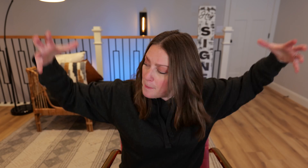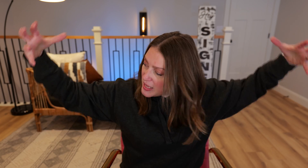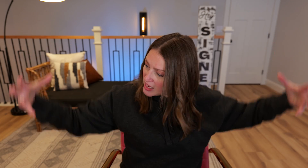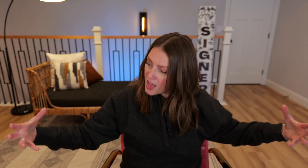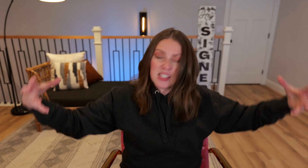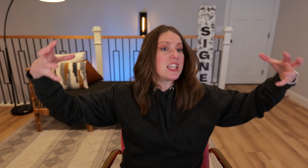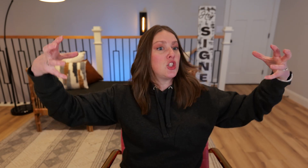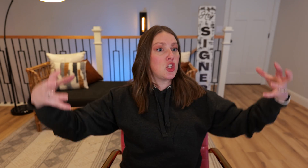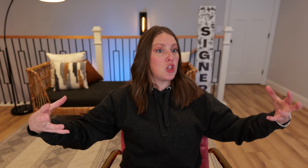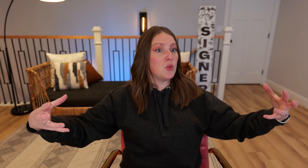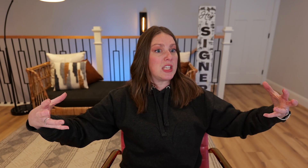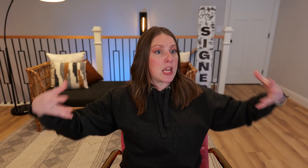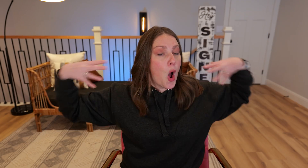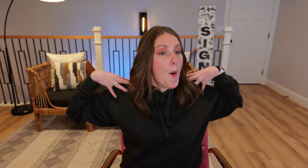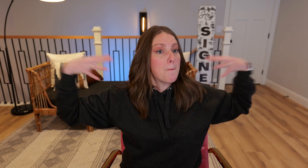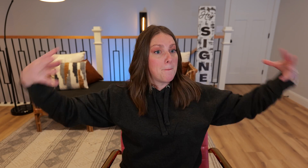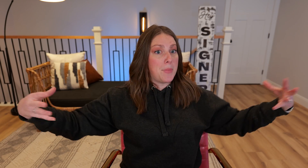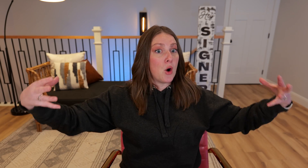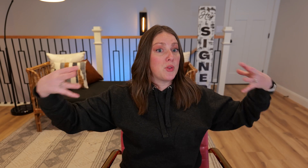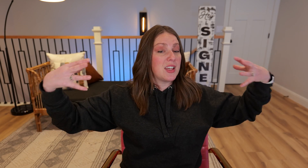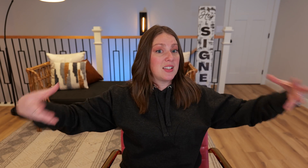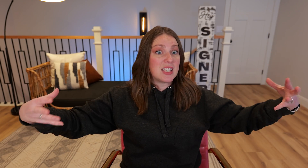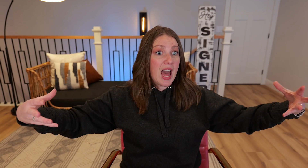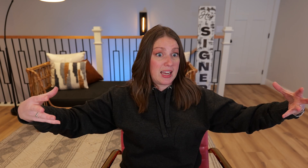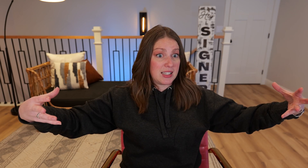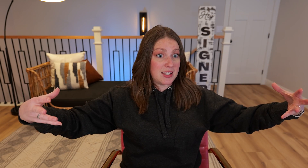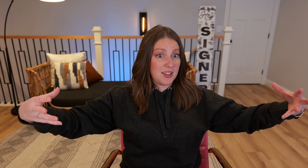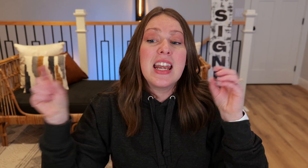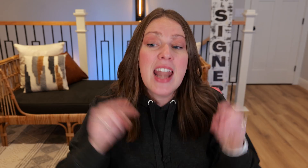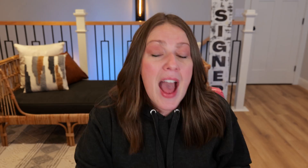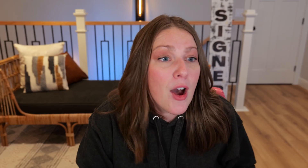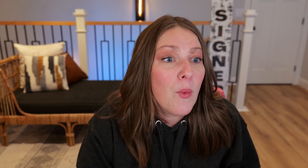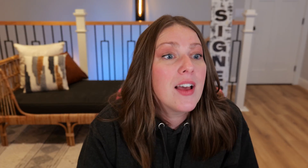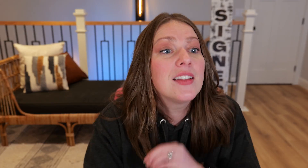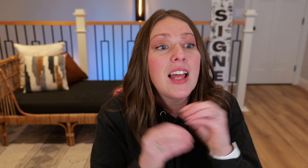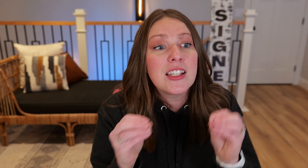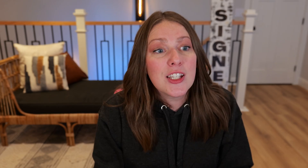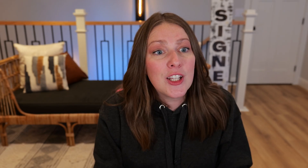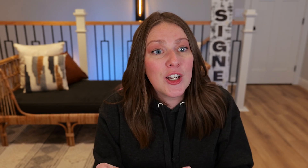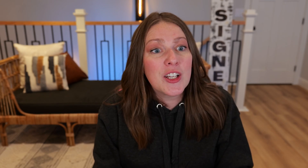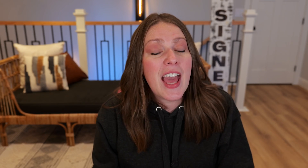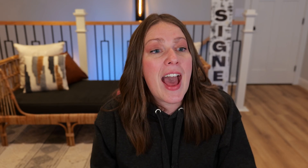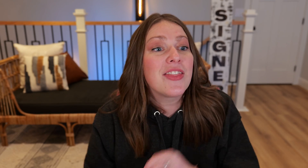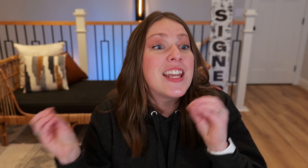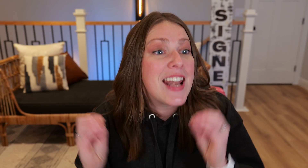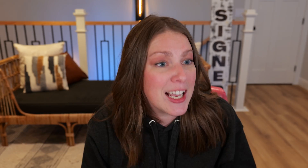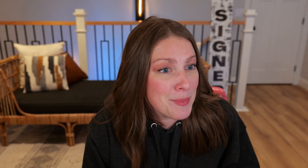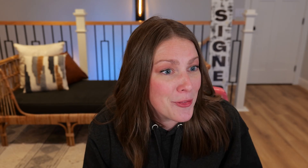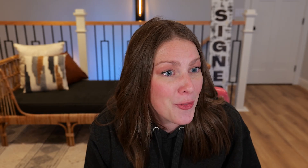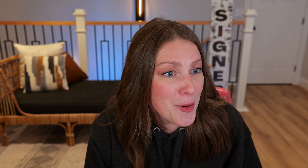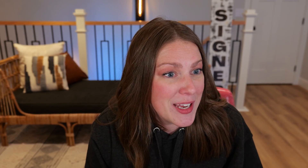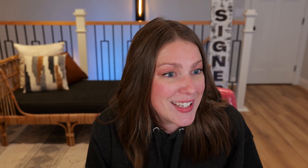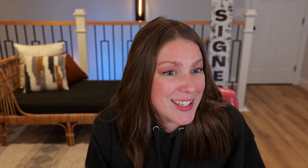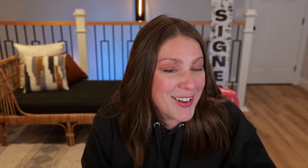because he's using both sides. Now, let's look at the next performance.